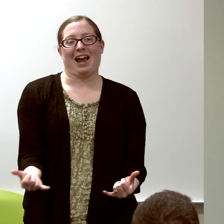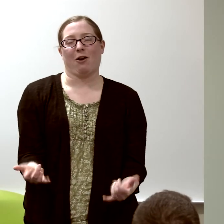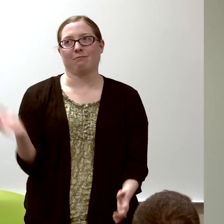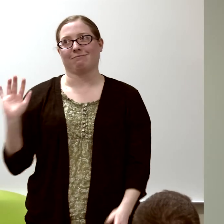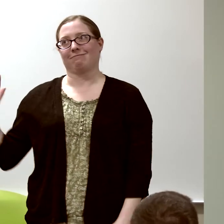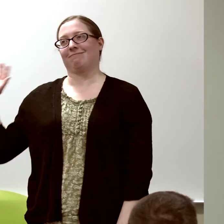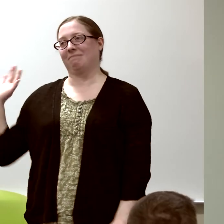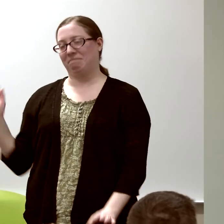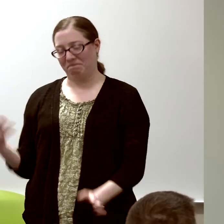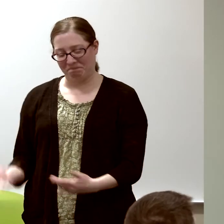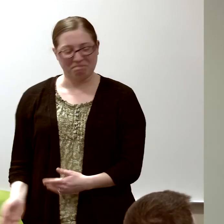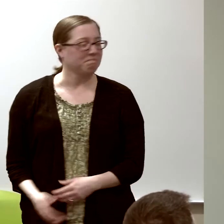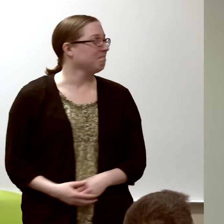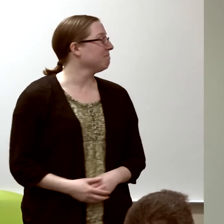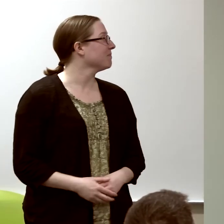Ha ha!